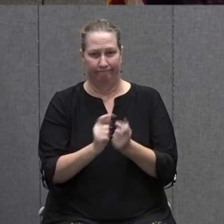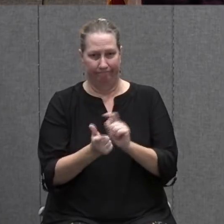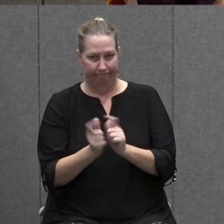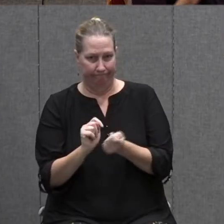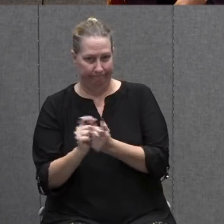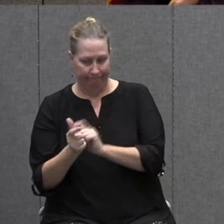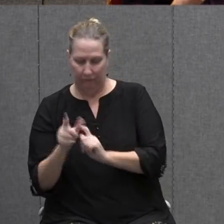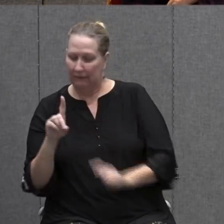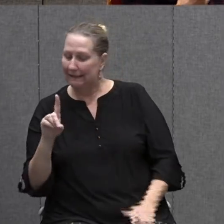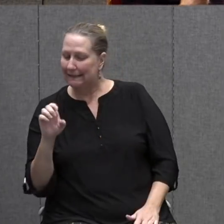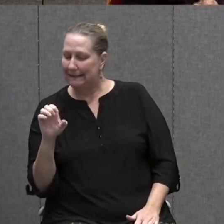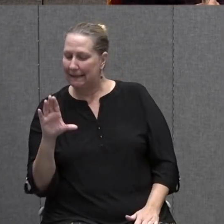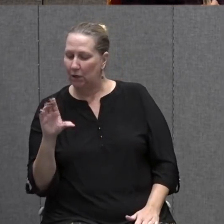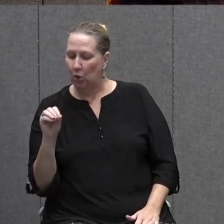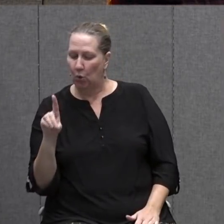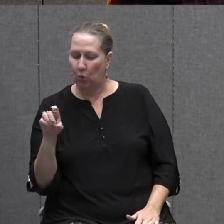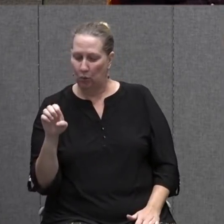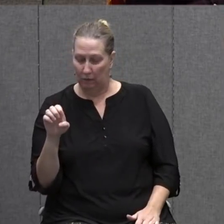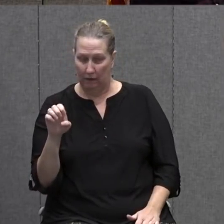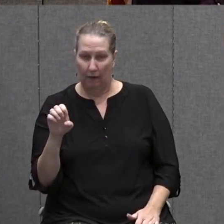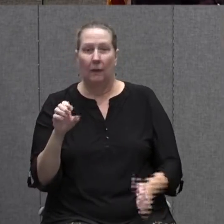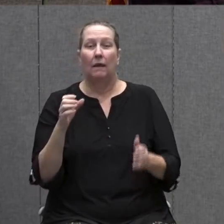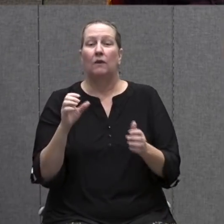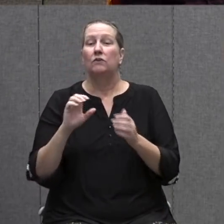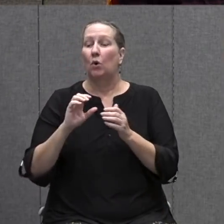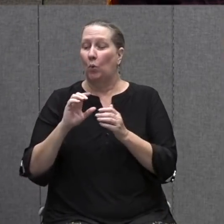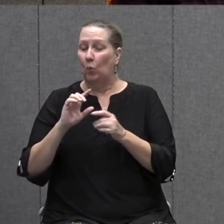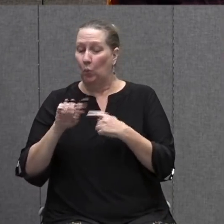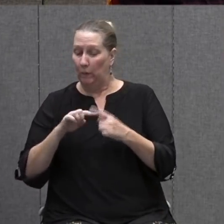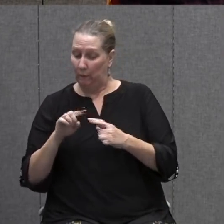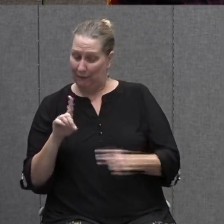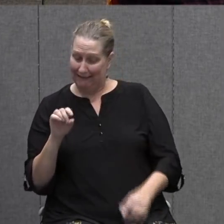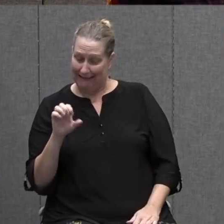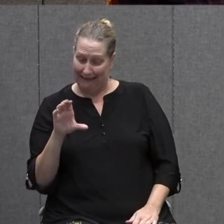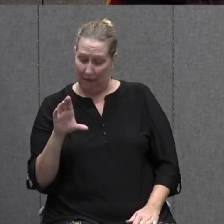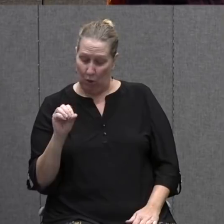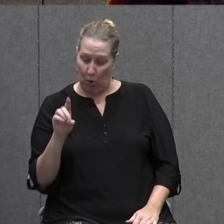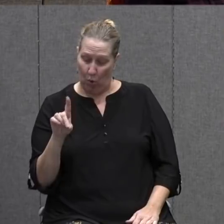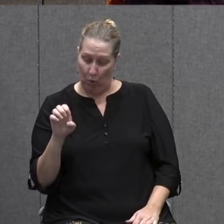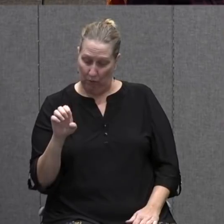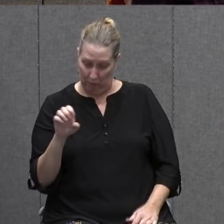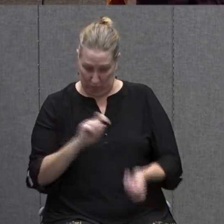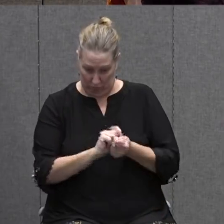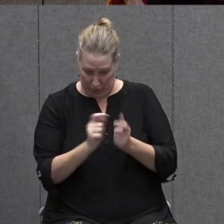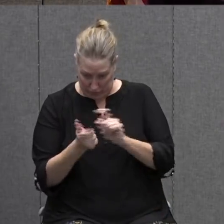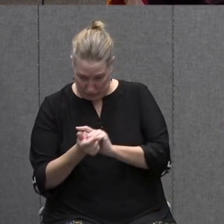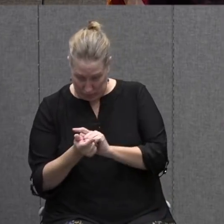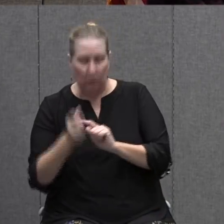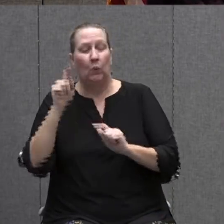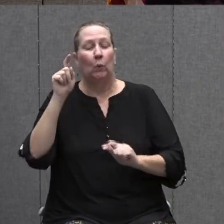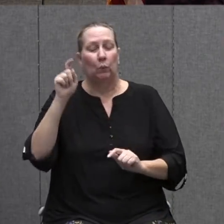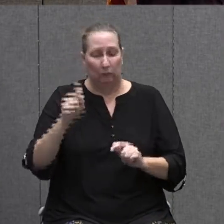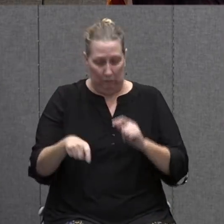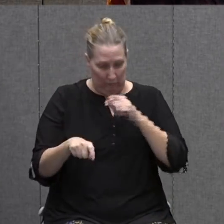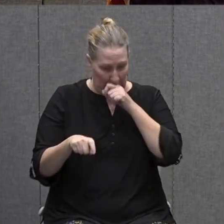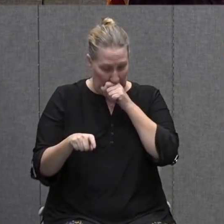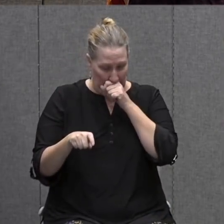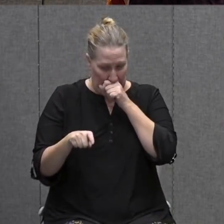to language we understand. So I want to show you what Morse code looks like for the first three letters of the alphabet.